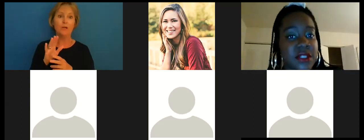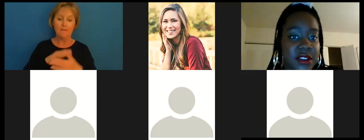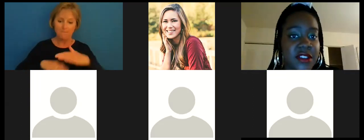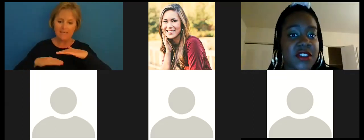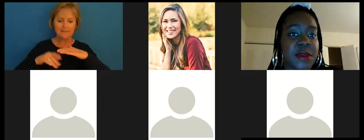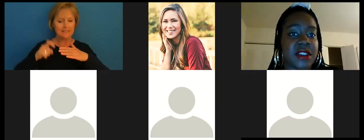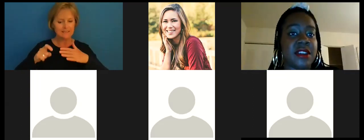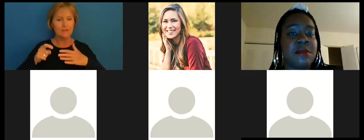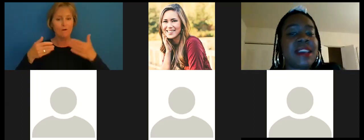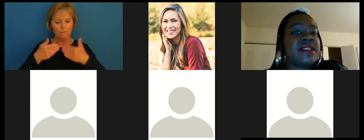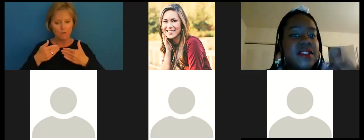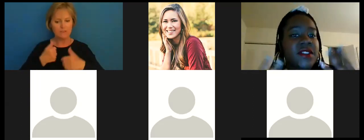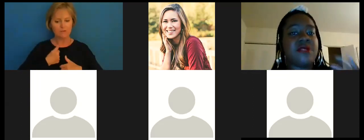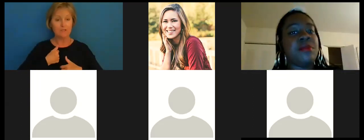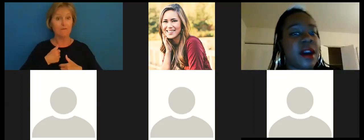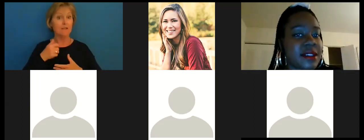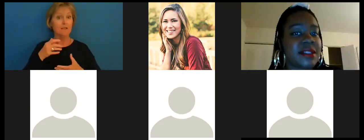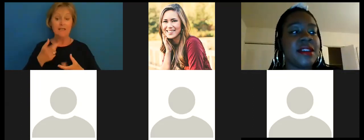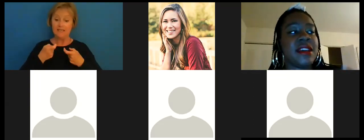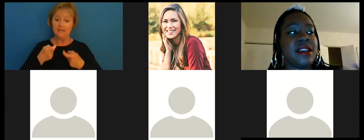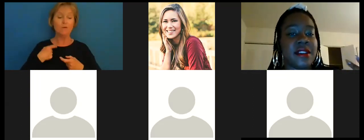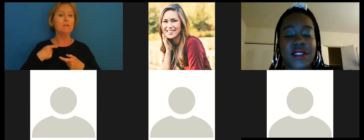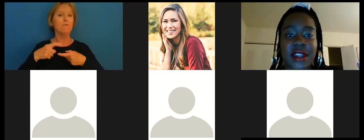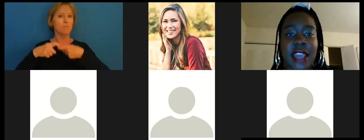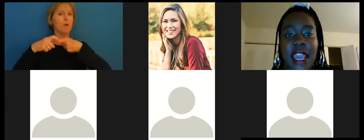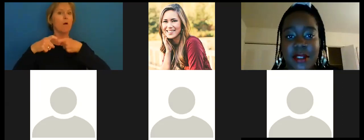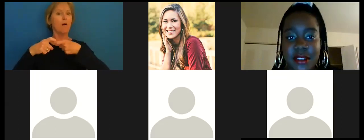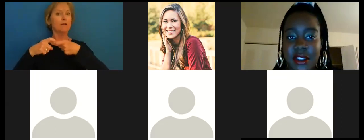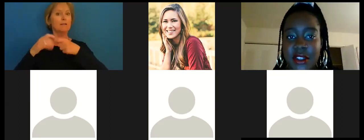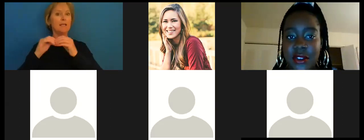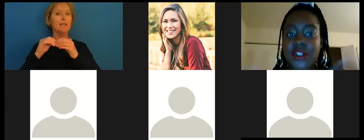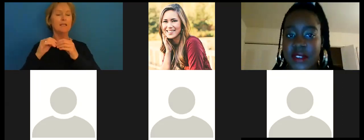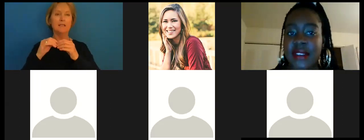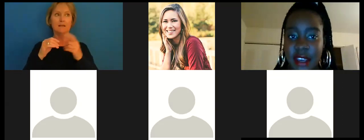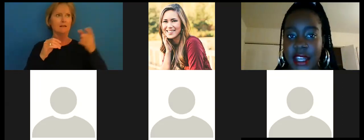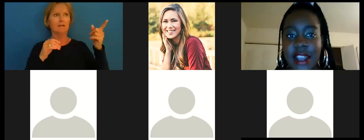focus on yourself, give yourself pause, in a very capitalistic, driven society.